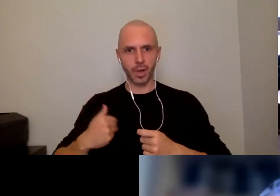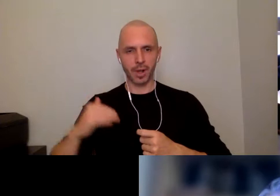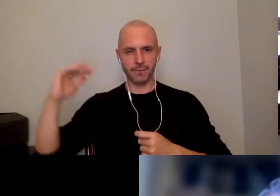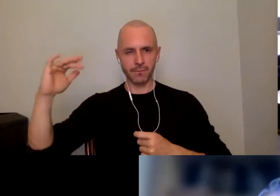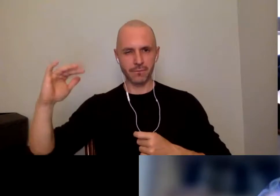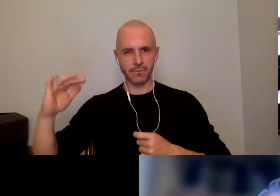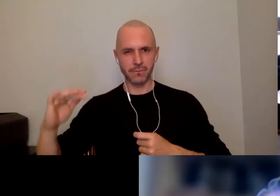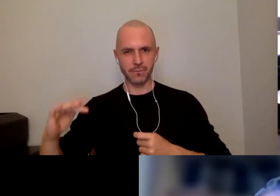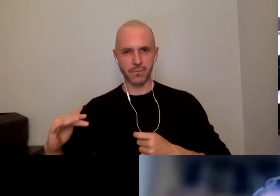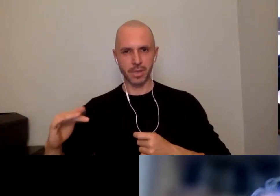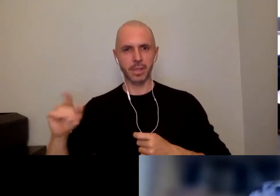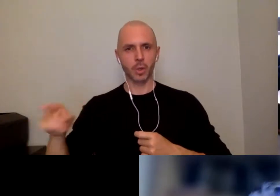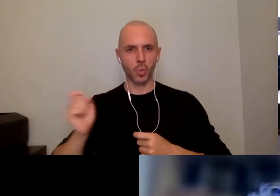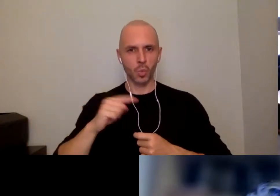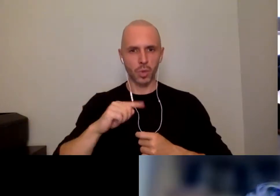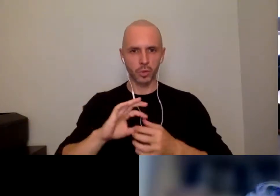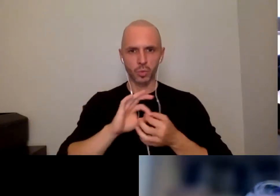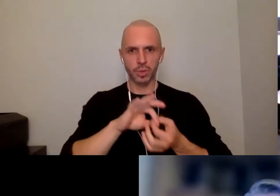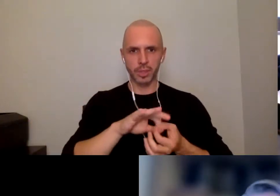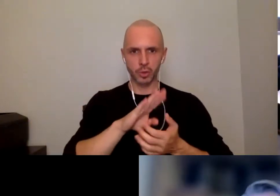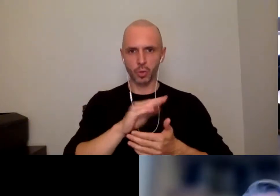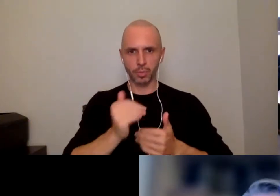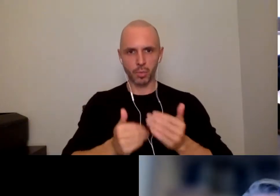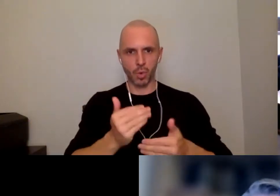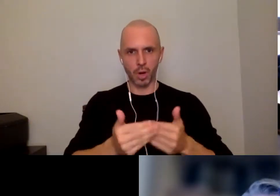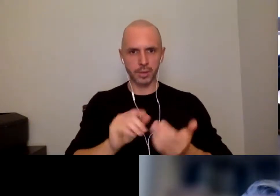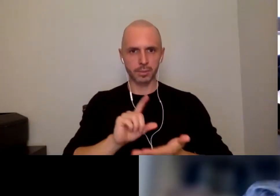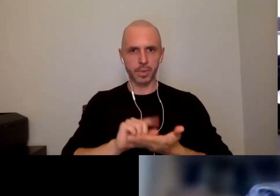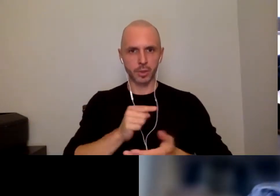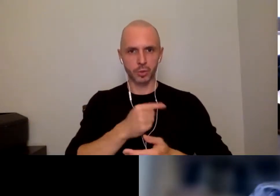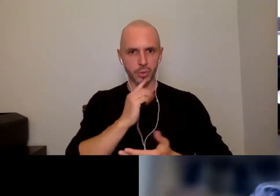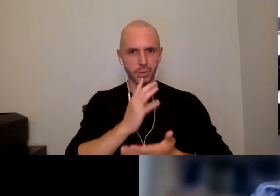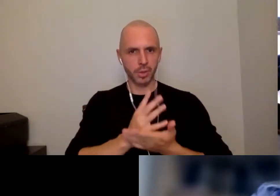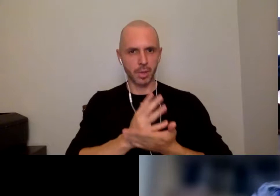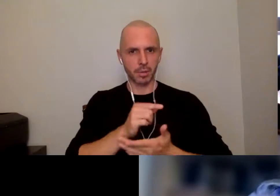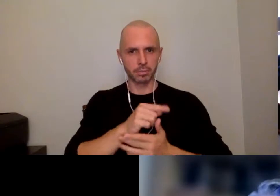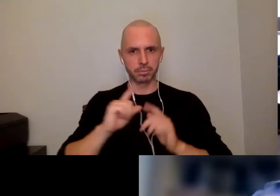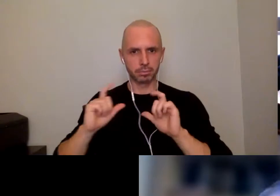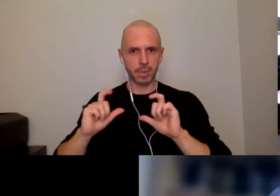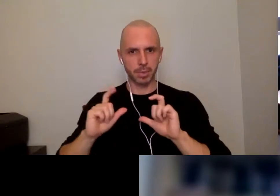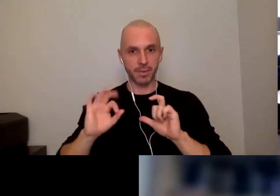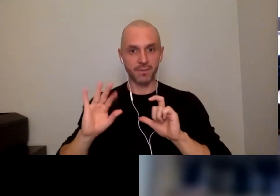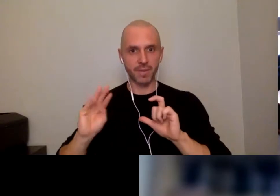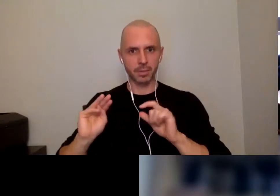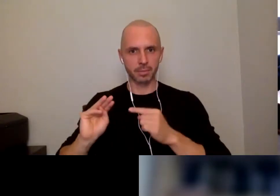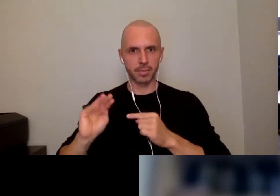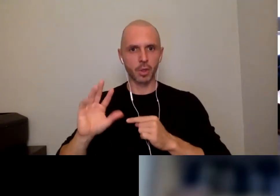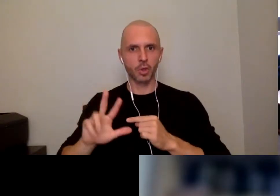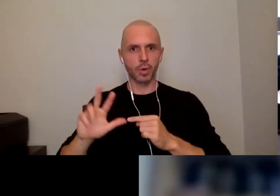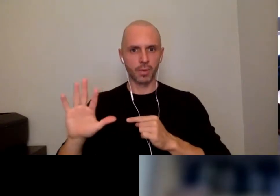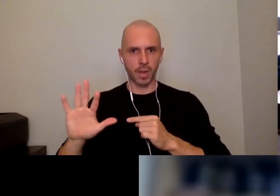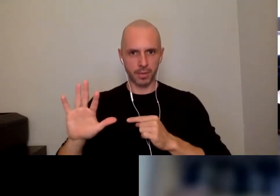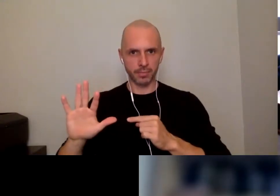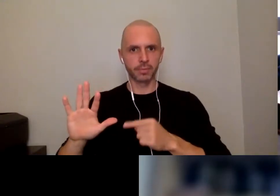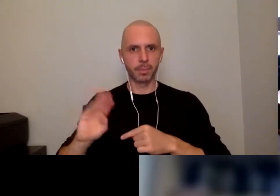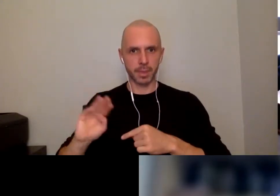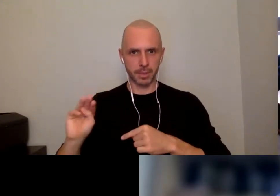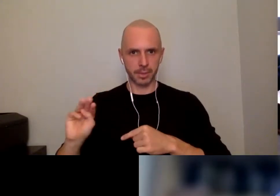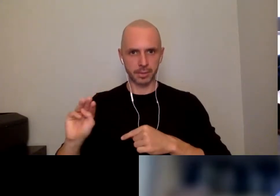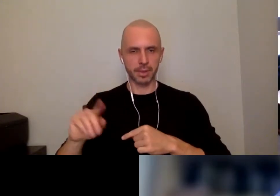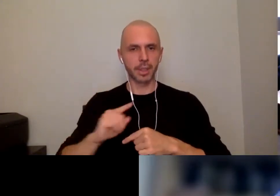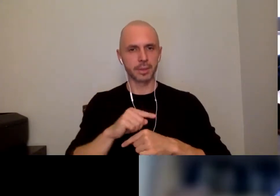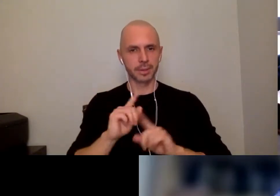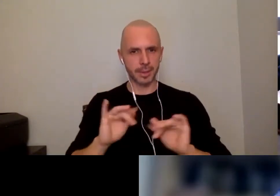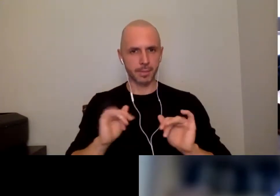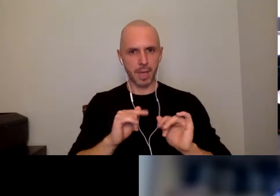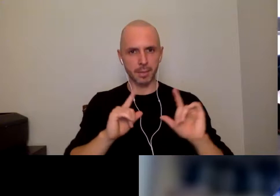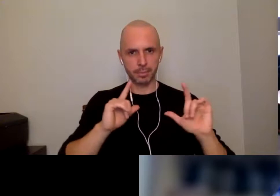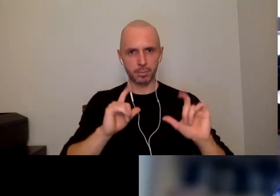printing so you you mentioned using 35 film but then you're printing digitally correct? Sometimes,